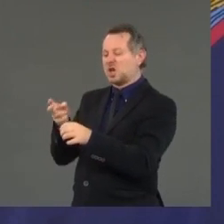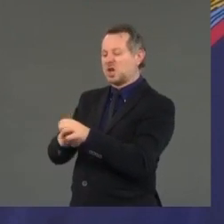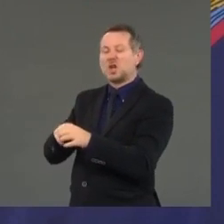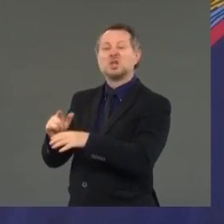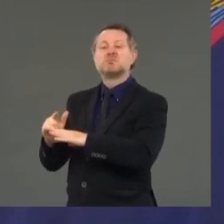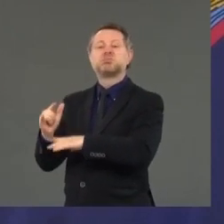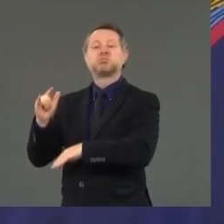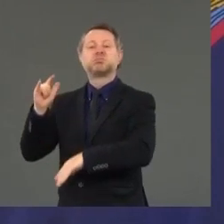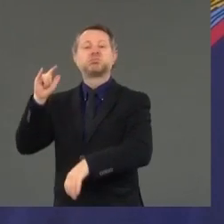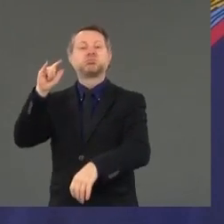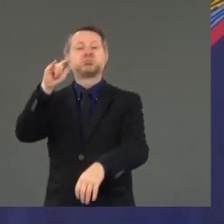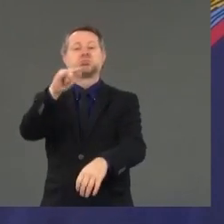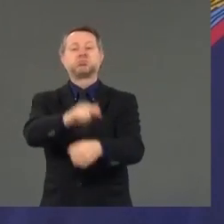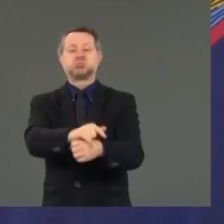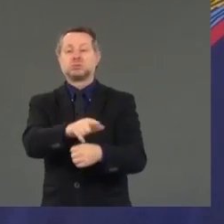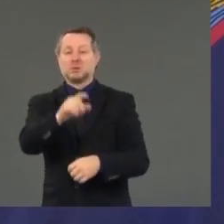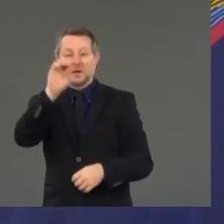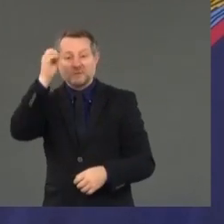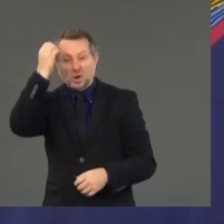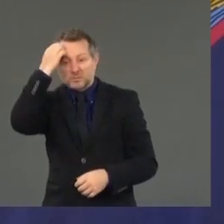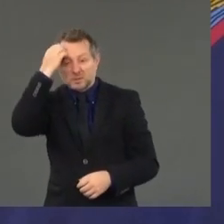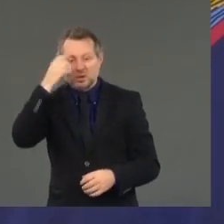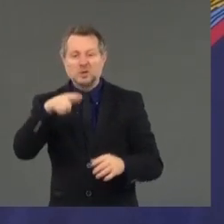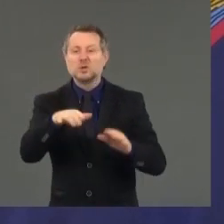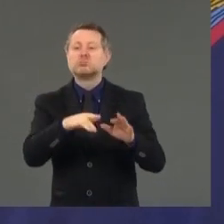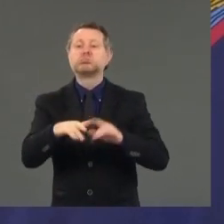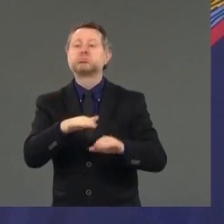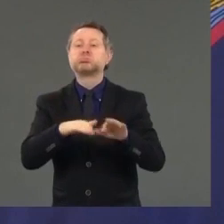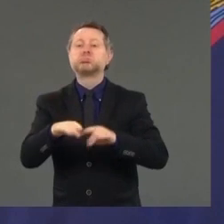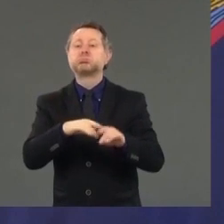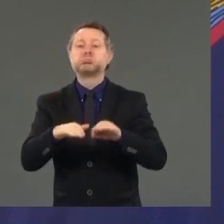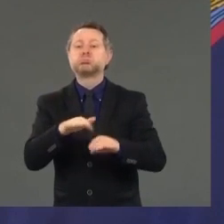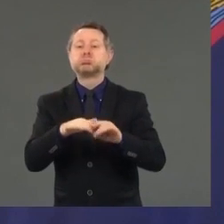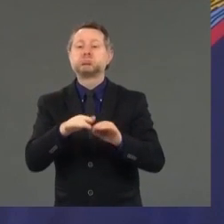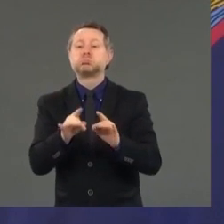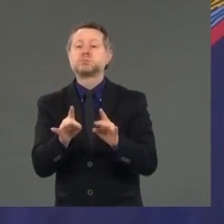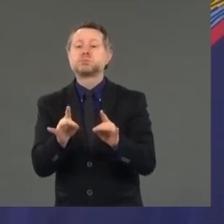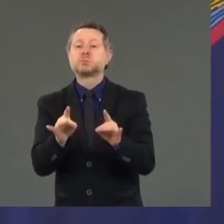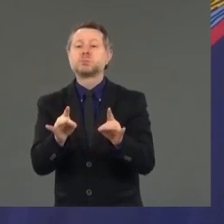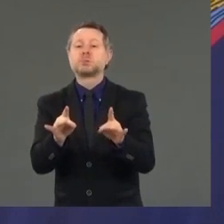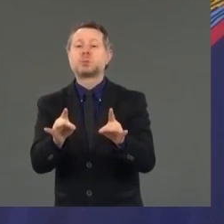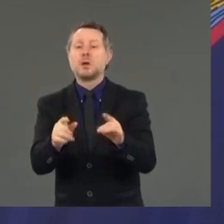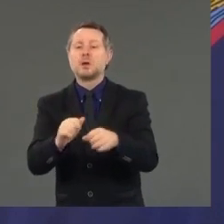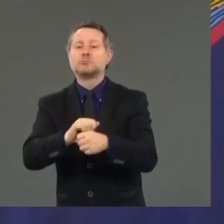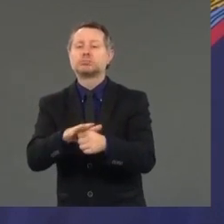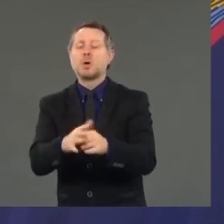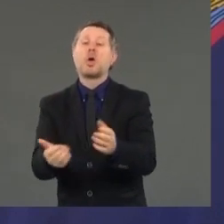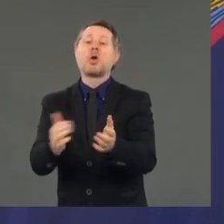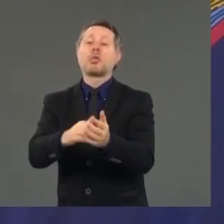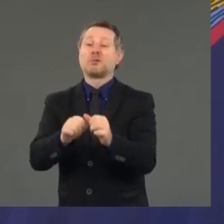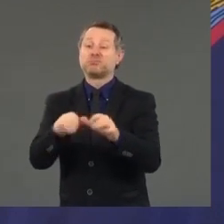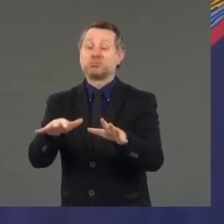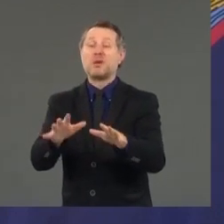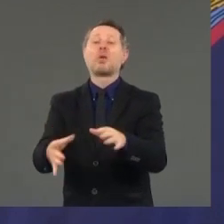CHINA, GOT ON A PLANE AND WENT